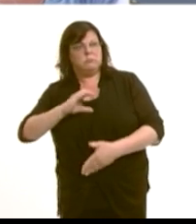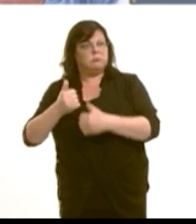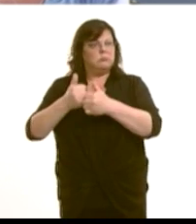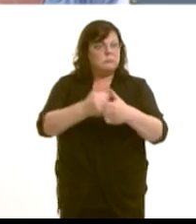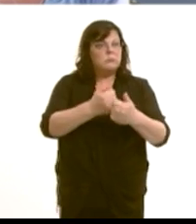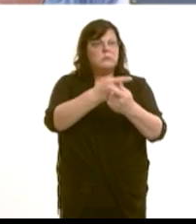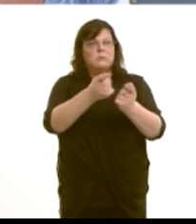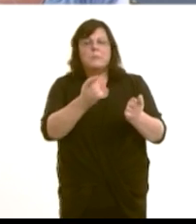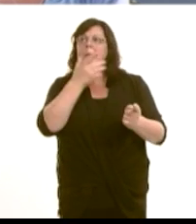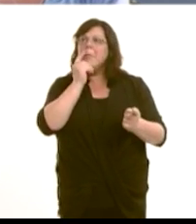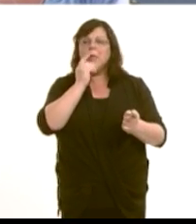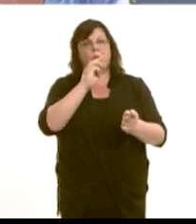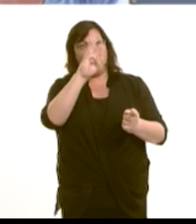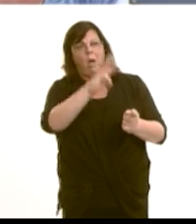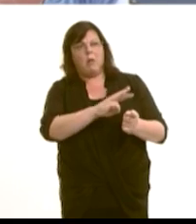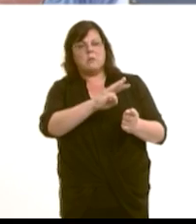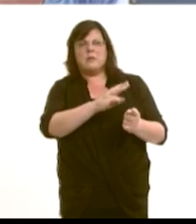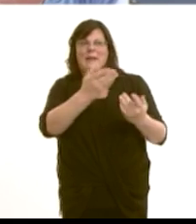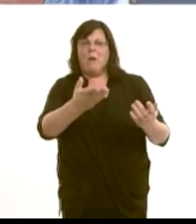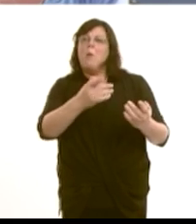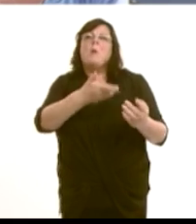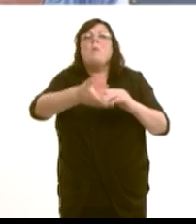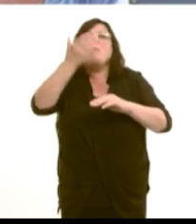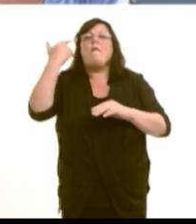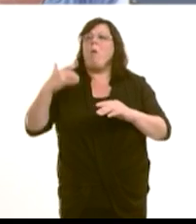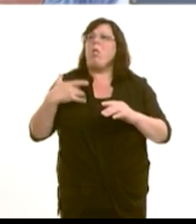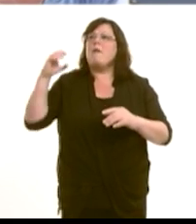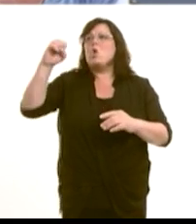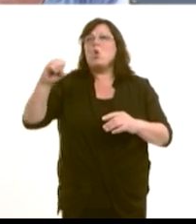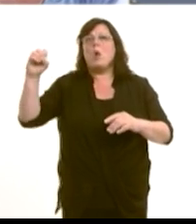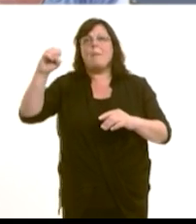other parts of Europe that you will champion them, their rights and their families?